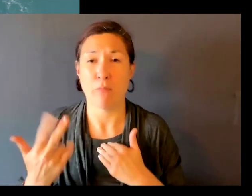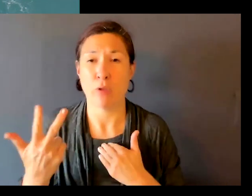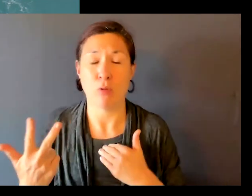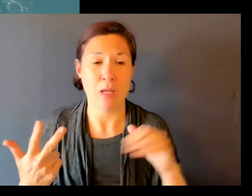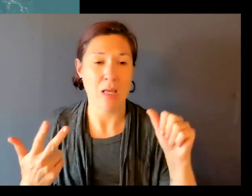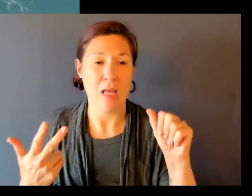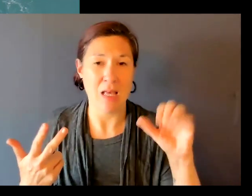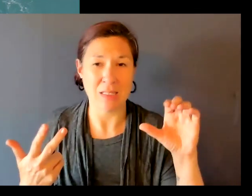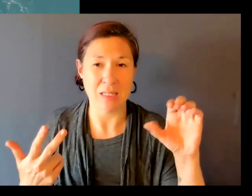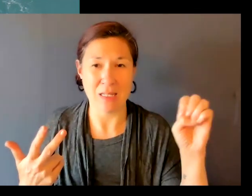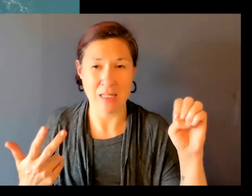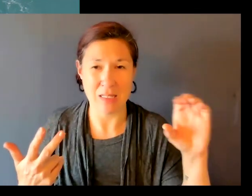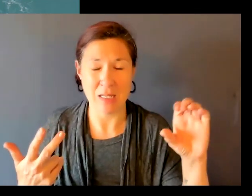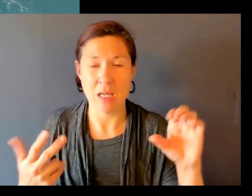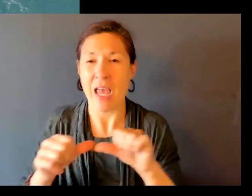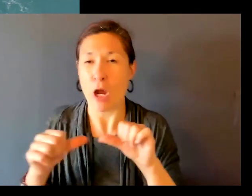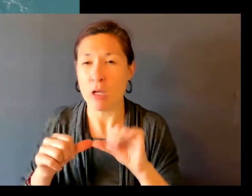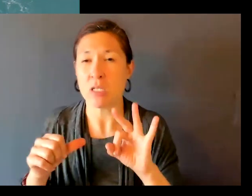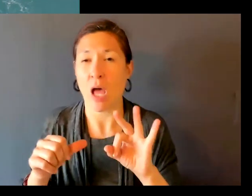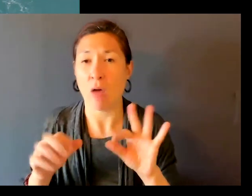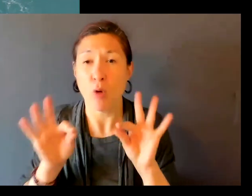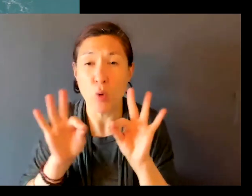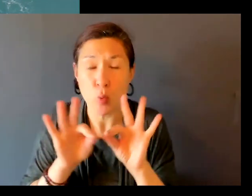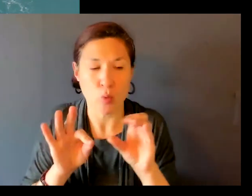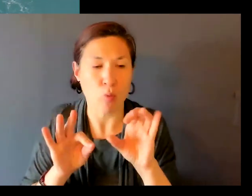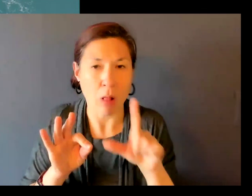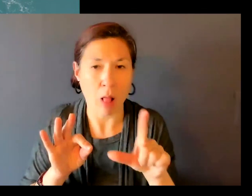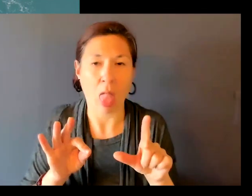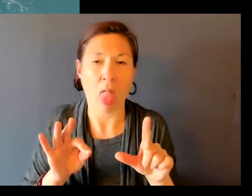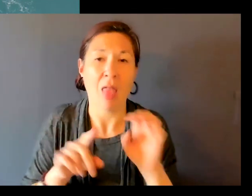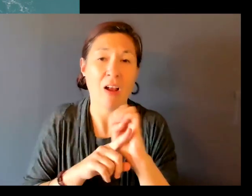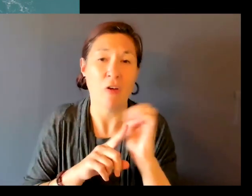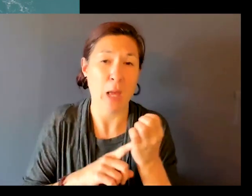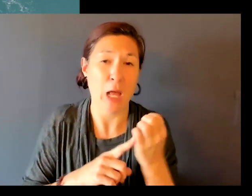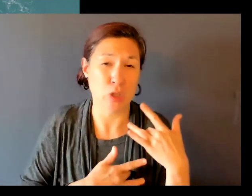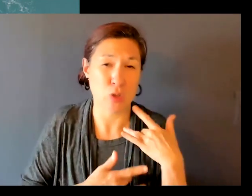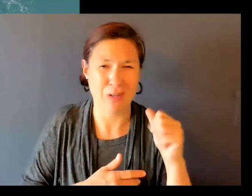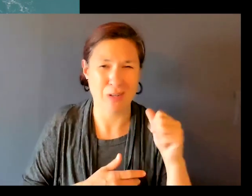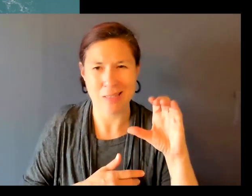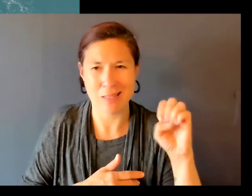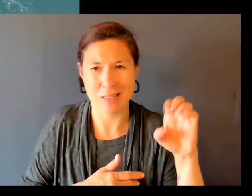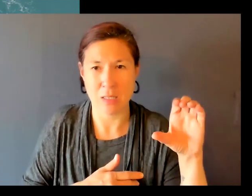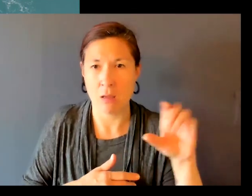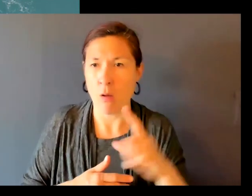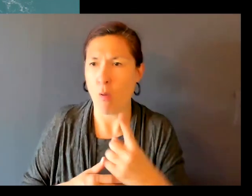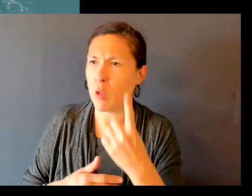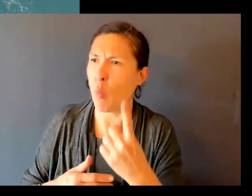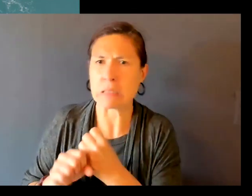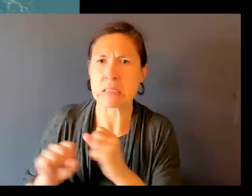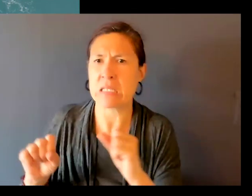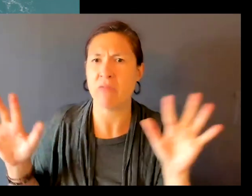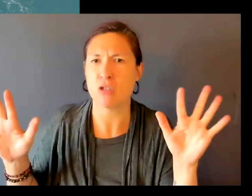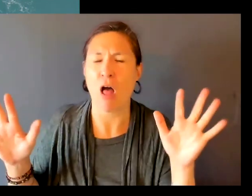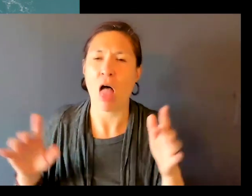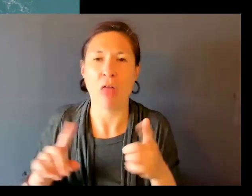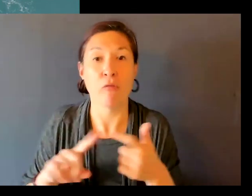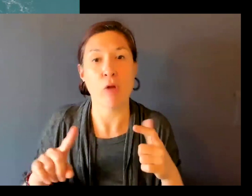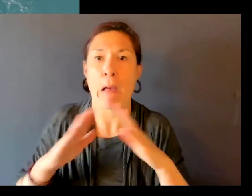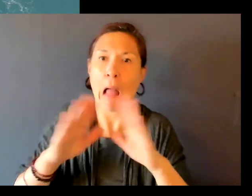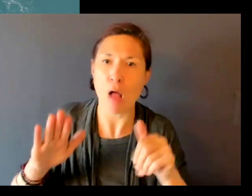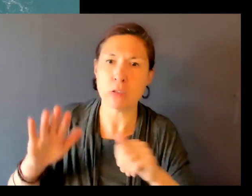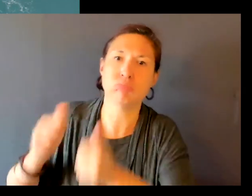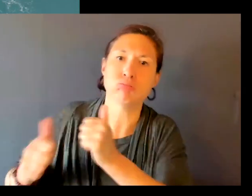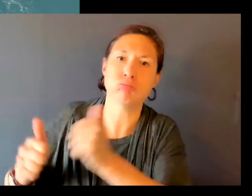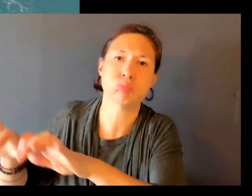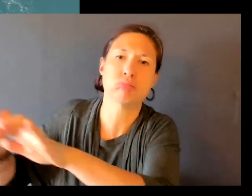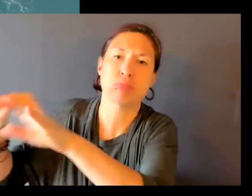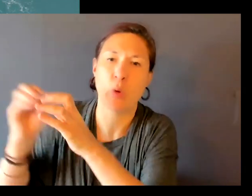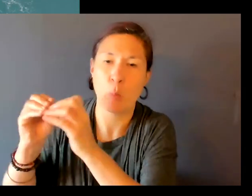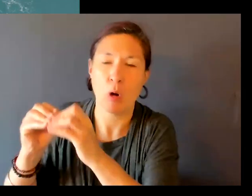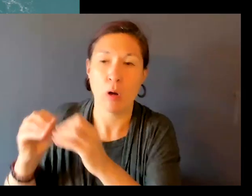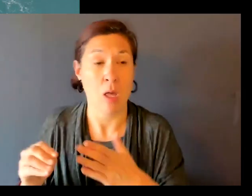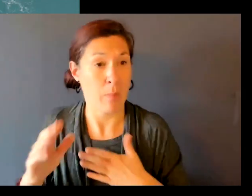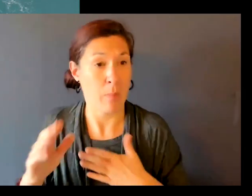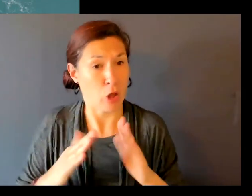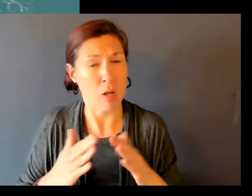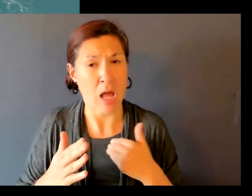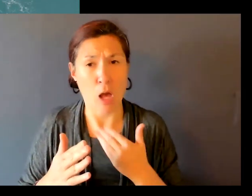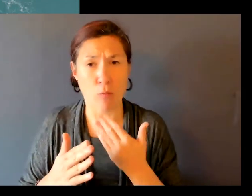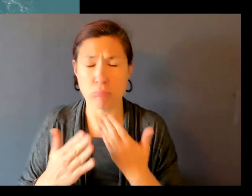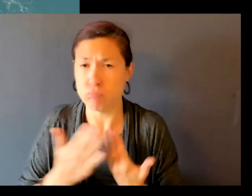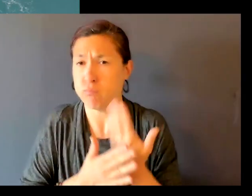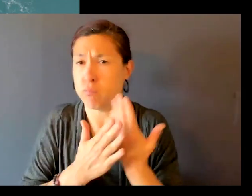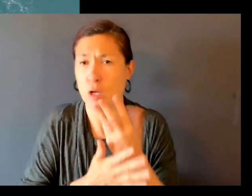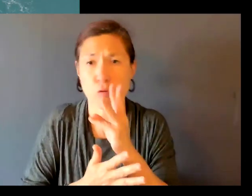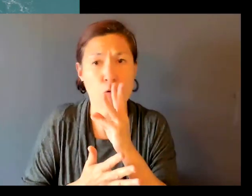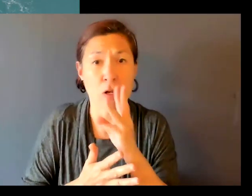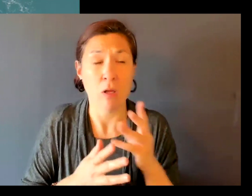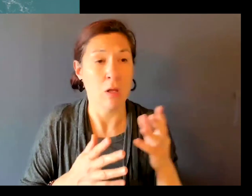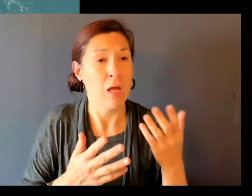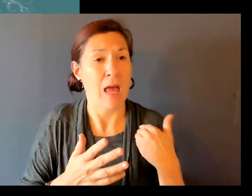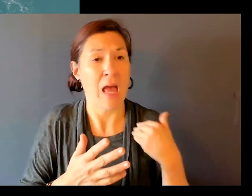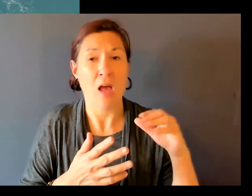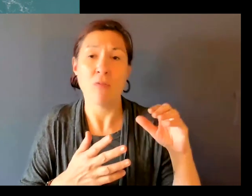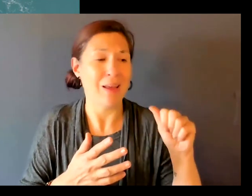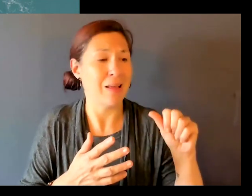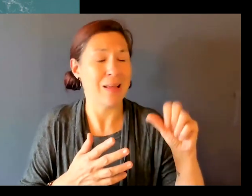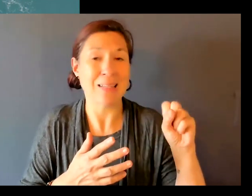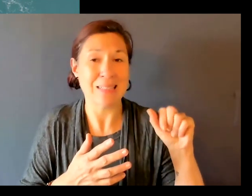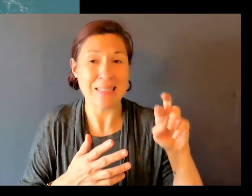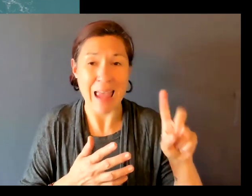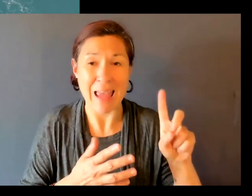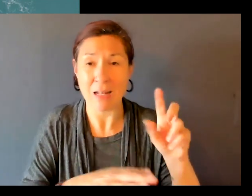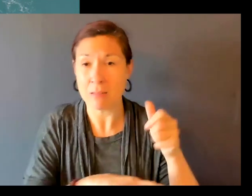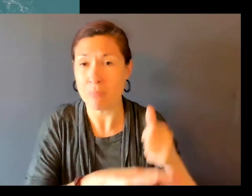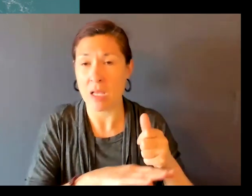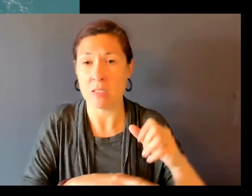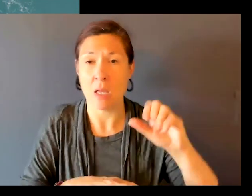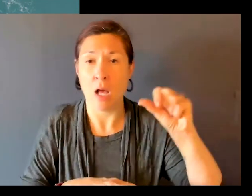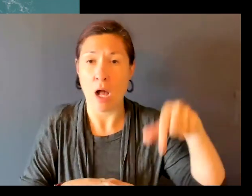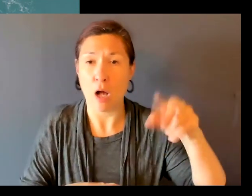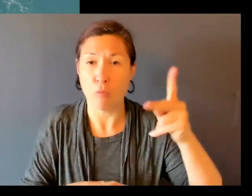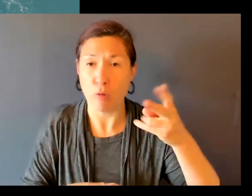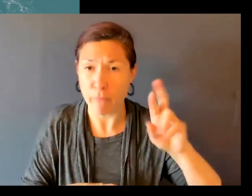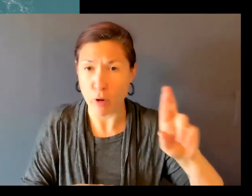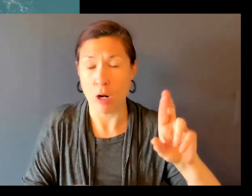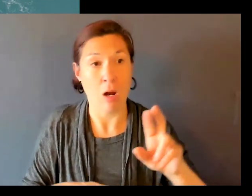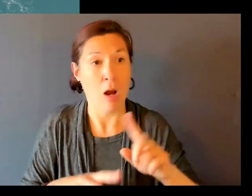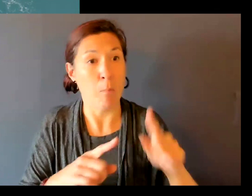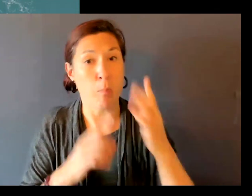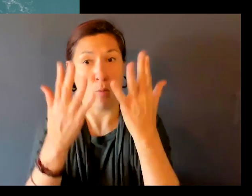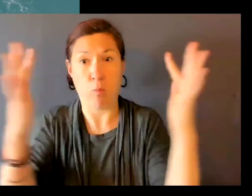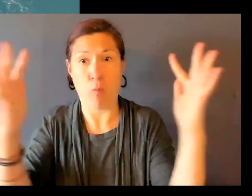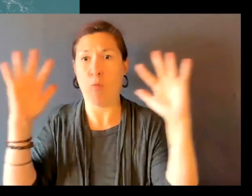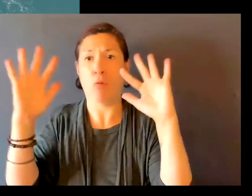Uhm, I have a few things I wanted to talk about, but the first one, uhm, discussions a solar and how the legislation is written and that we are losing a lot of our forest to, uhm, to clear cutting to set solar. When we have a number of places we can put solar, other than cutting down our forests. It seems counterproductive to me, uhm, to destroy something that sequesters carbon and also has, you know, biodiversity and everything when we have millions of roofs in Massachusetts